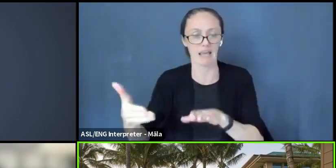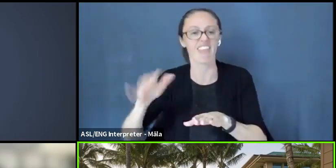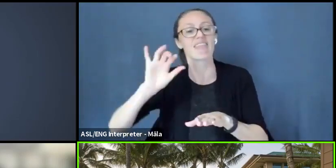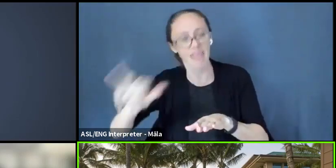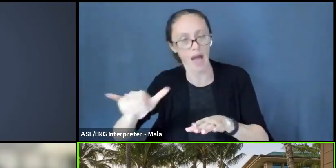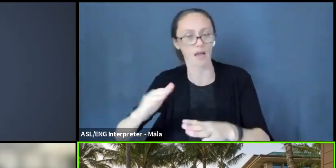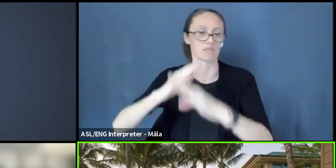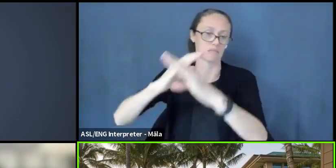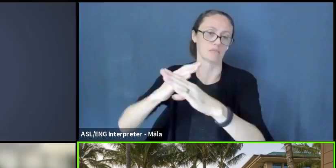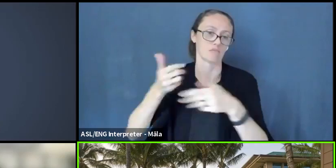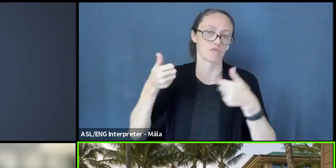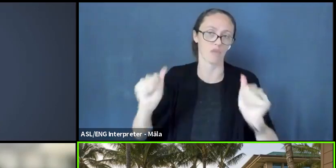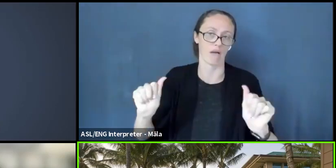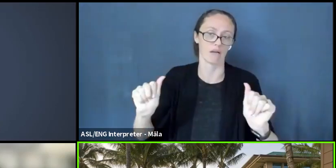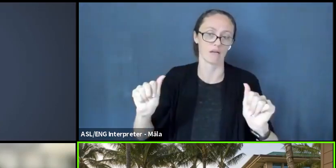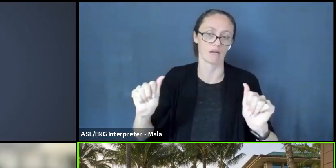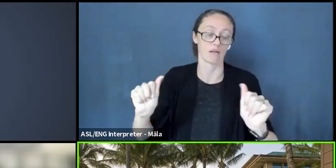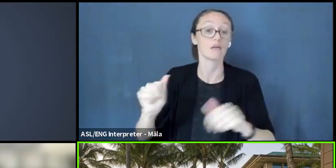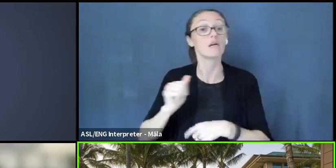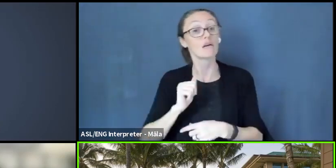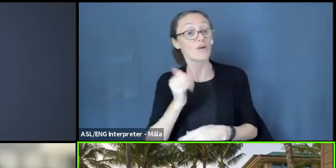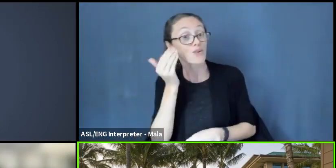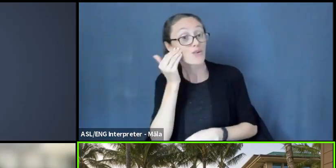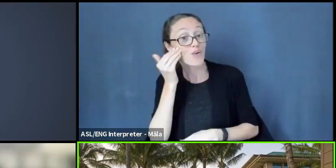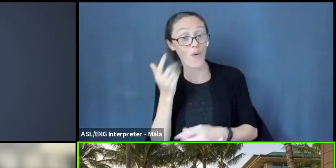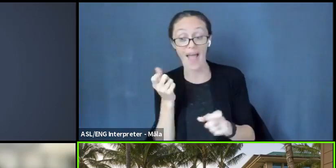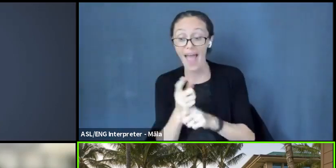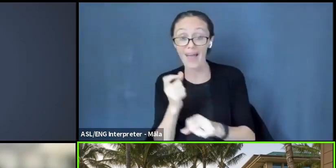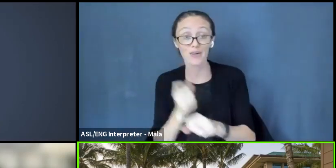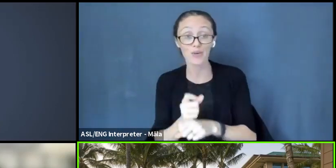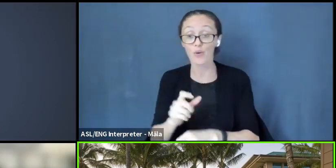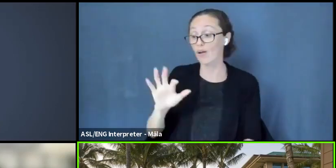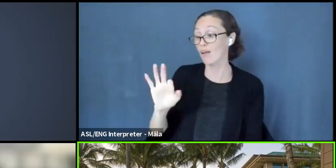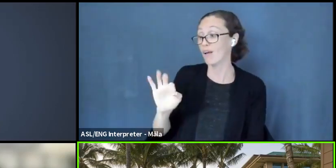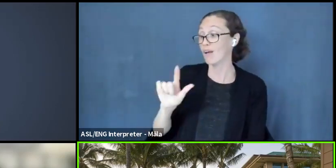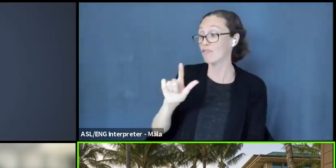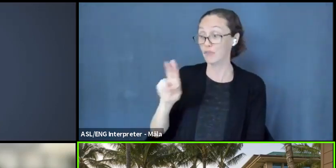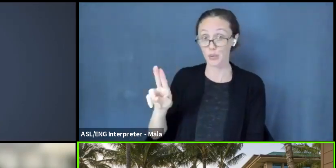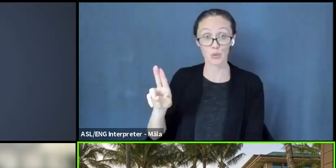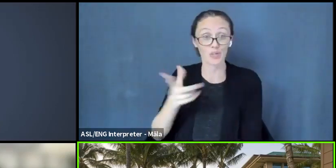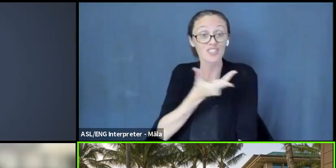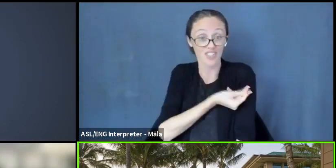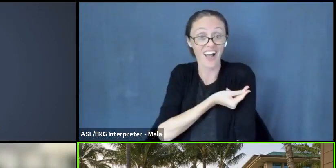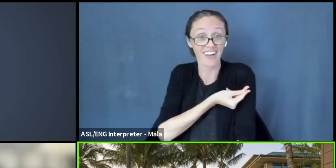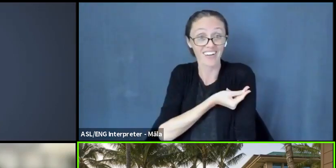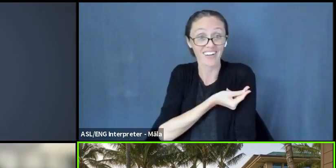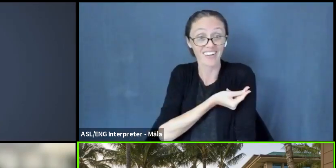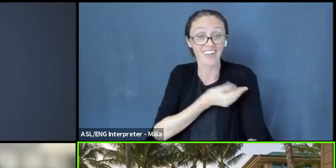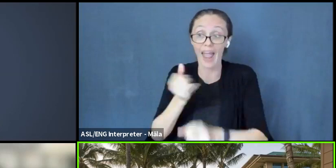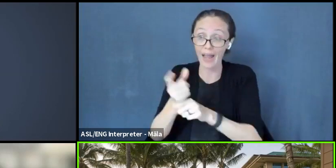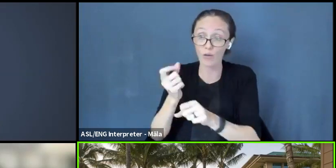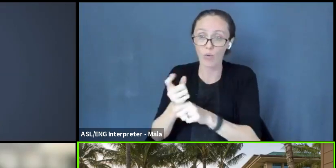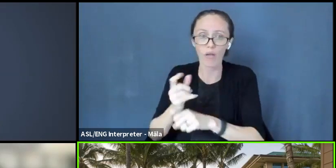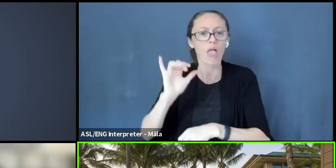When we recommend annual flu shot, the flu shot is meant to prevent serious flu that